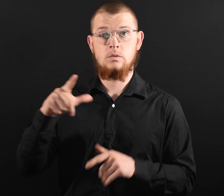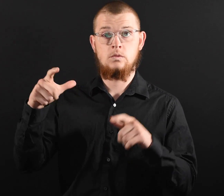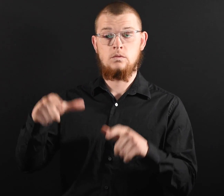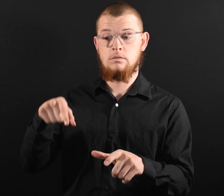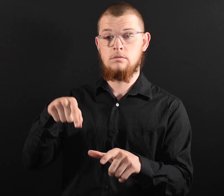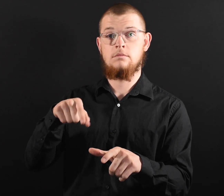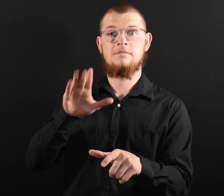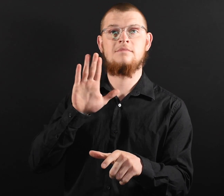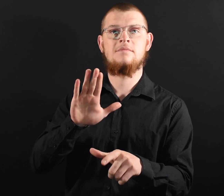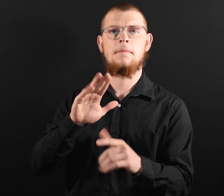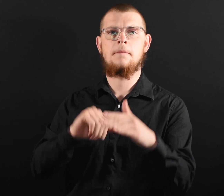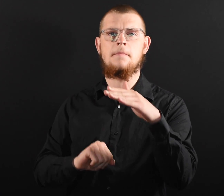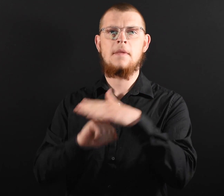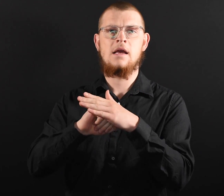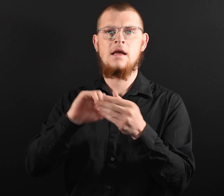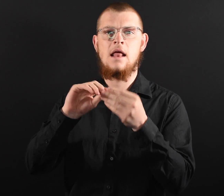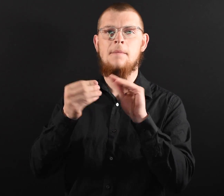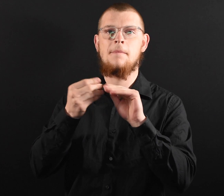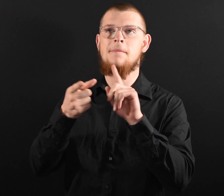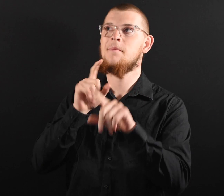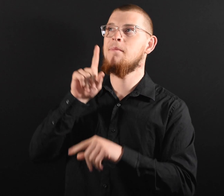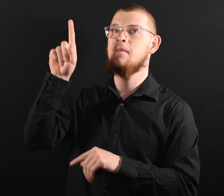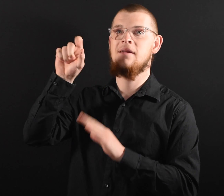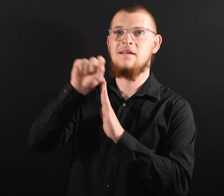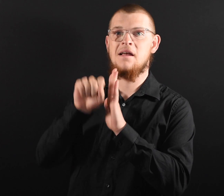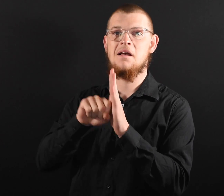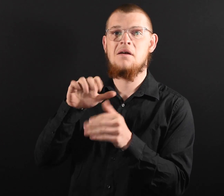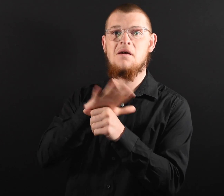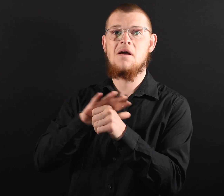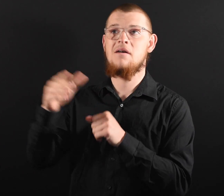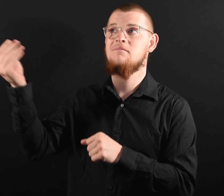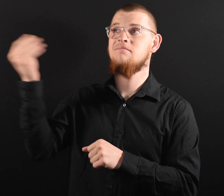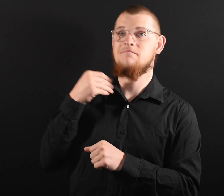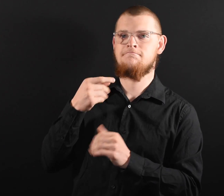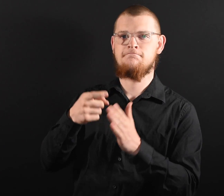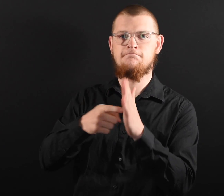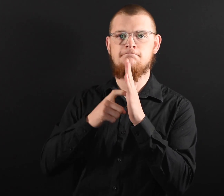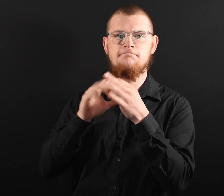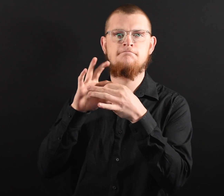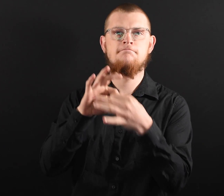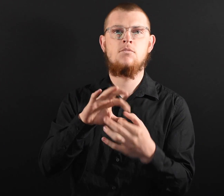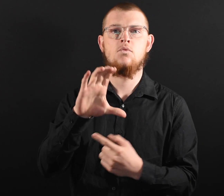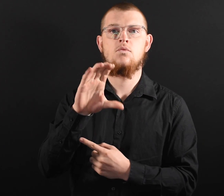Occupancy of public pool enclosures must not exceed 25% of the normal occupant capacity